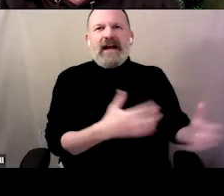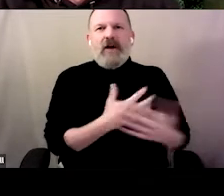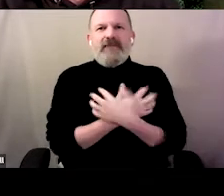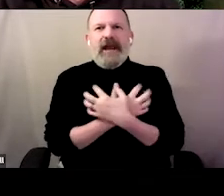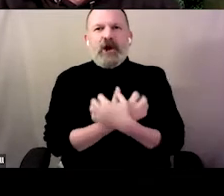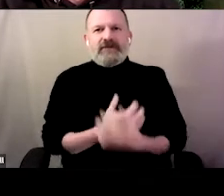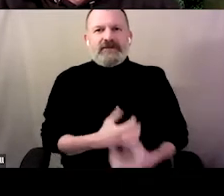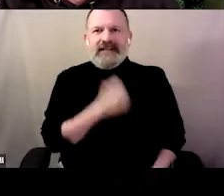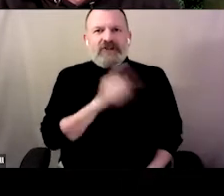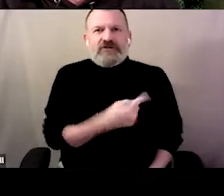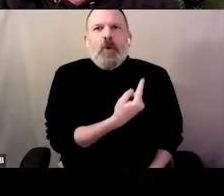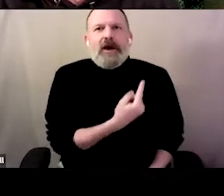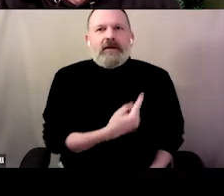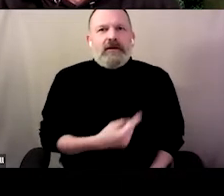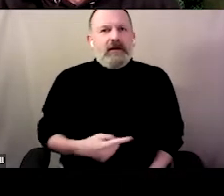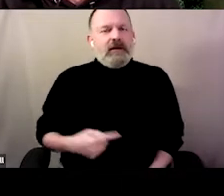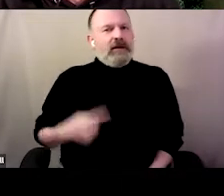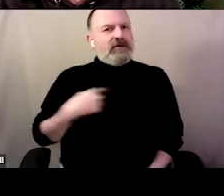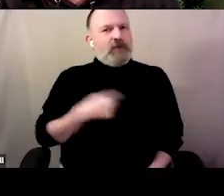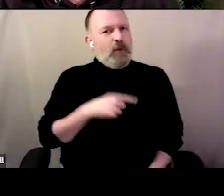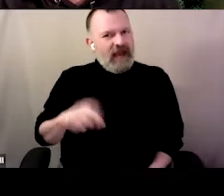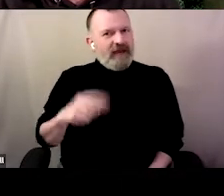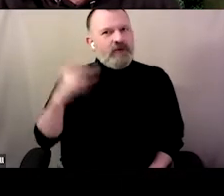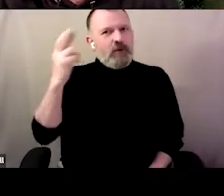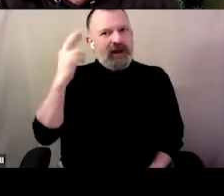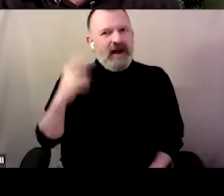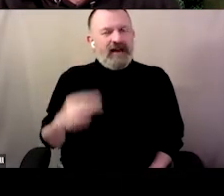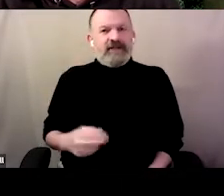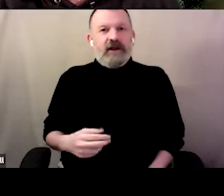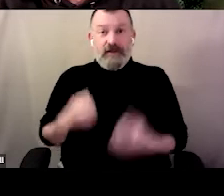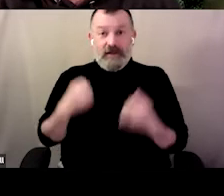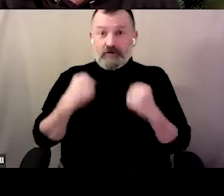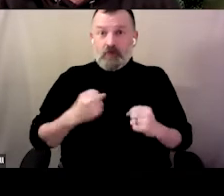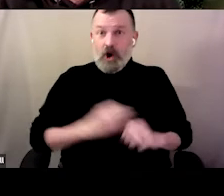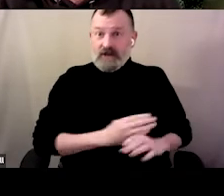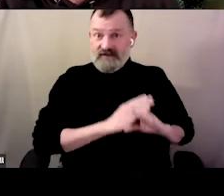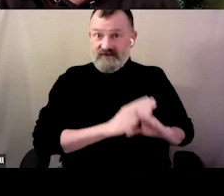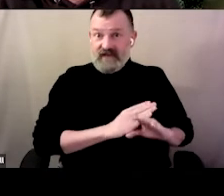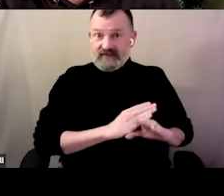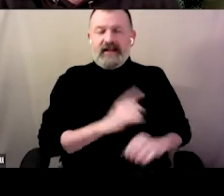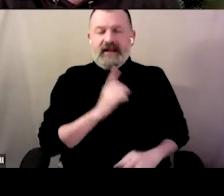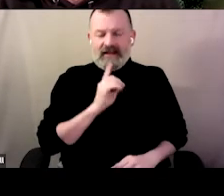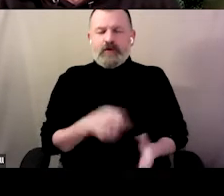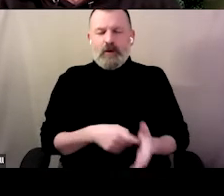we're going to have to realize that strong defense is a requirement for businesses to operate.